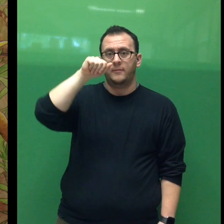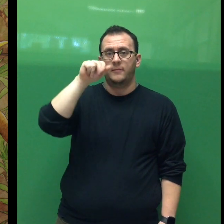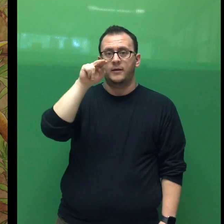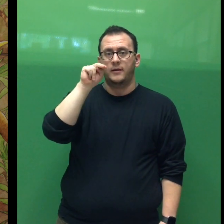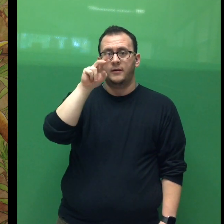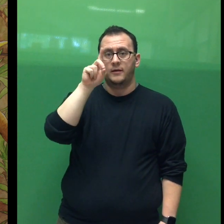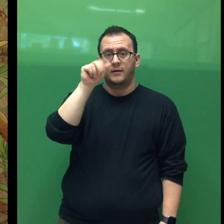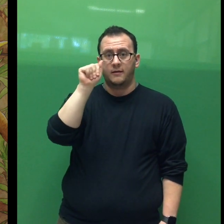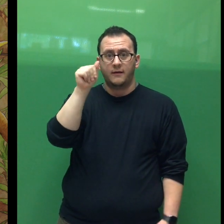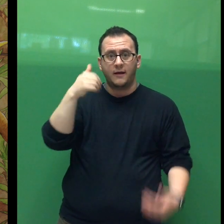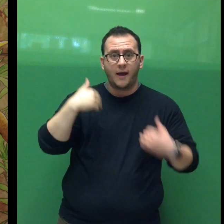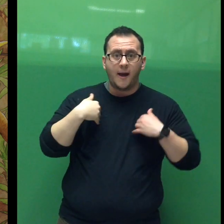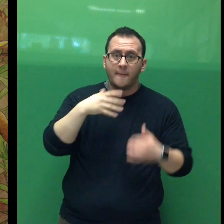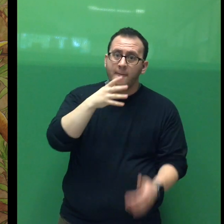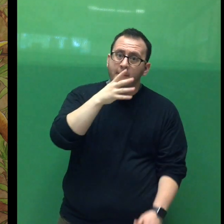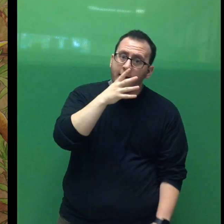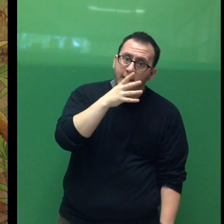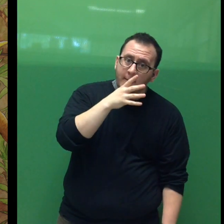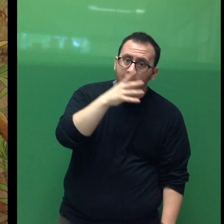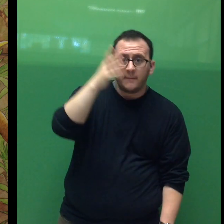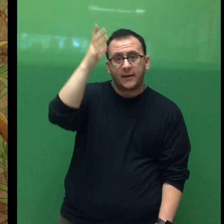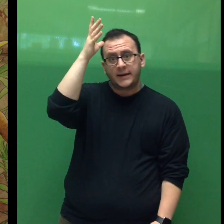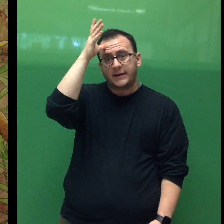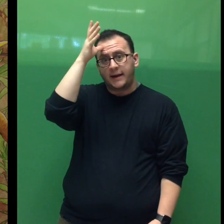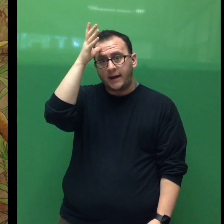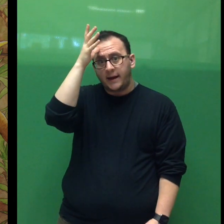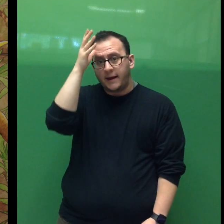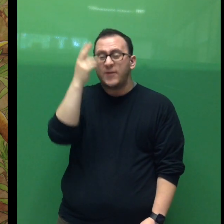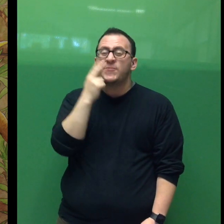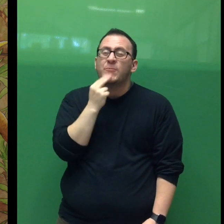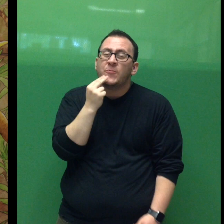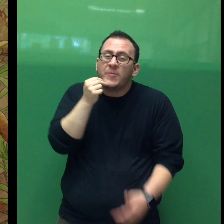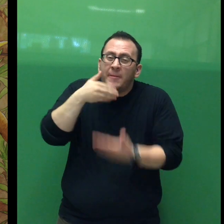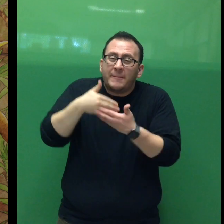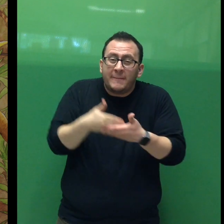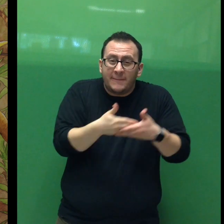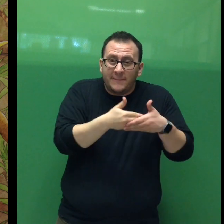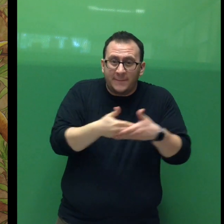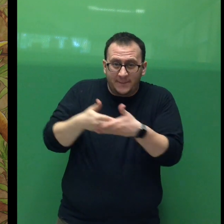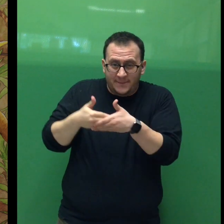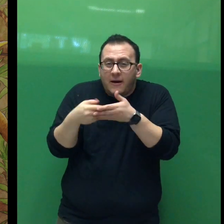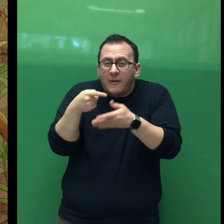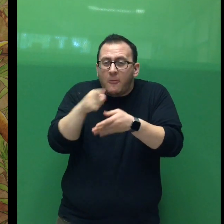But children and their parents aren't the only families at the zoo. The animals make families of their own.